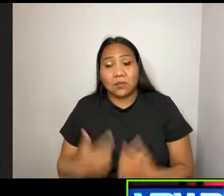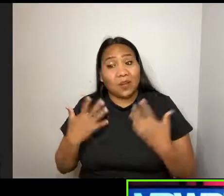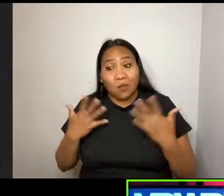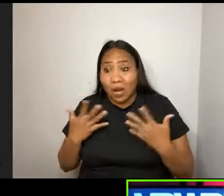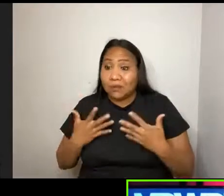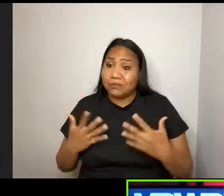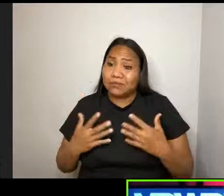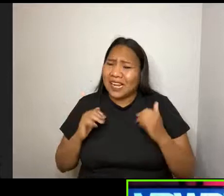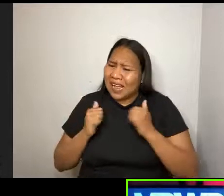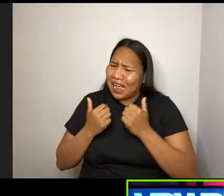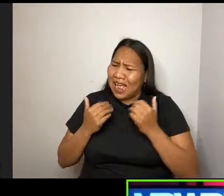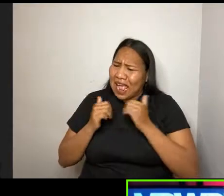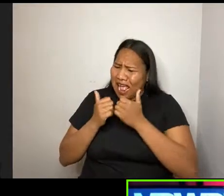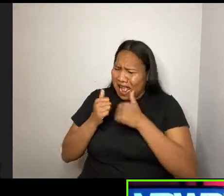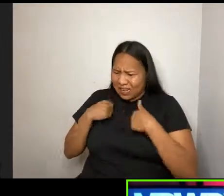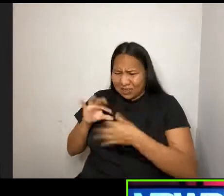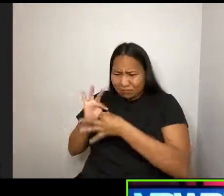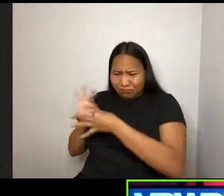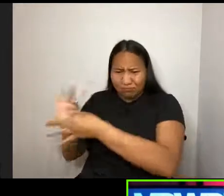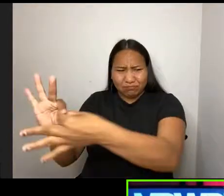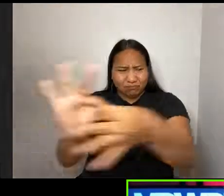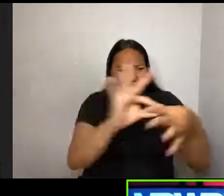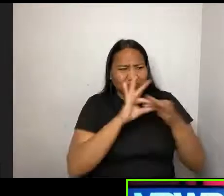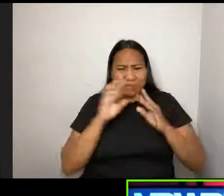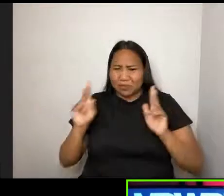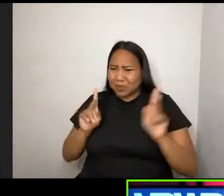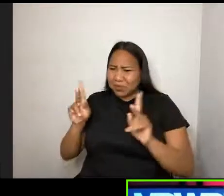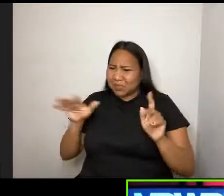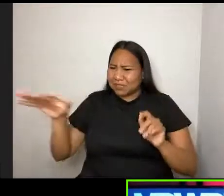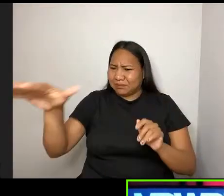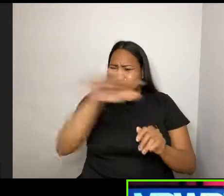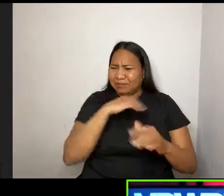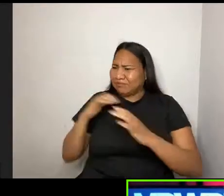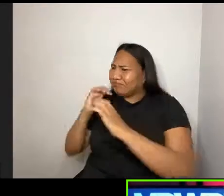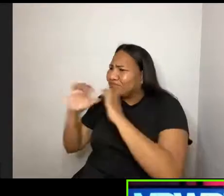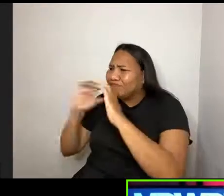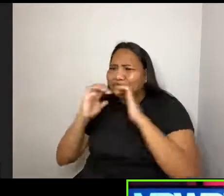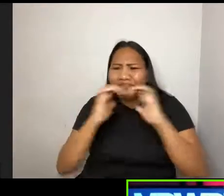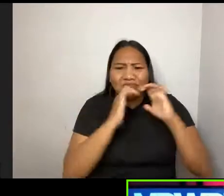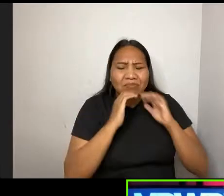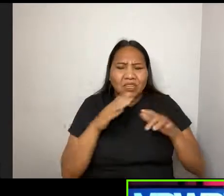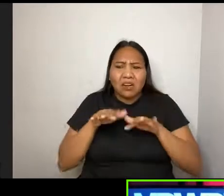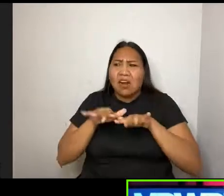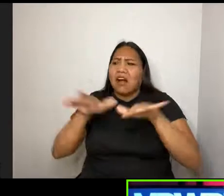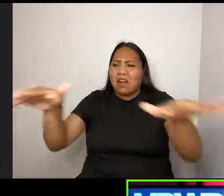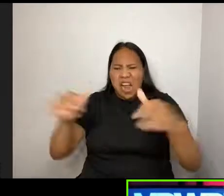communicate messages to them you have to have control of the media in order to, you know,